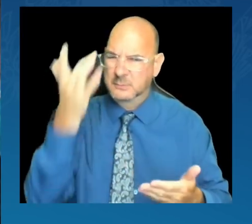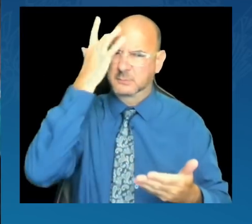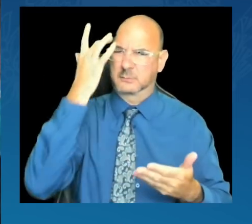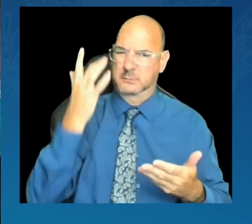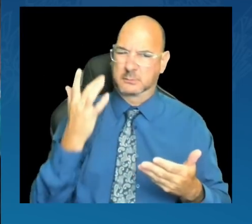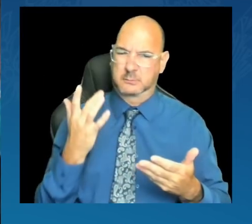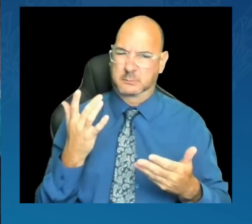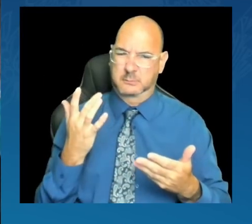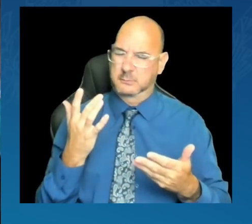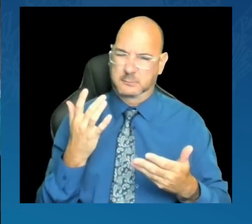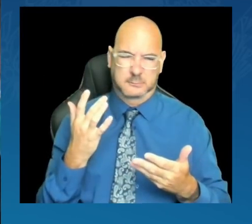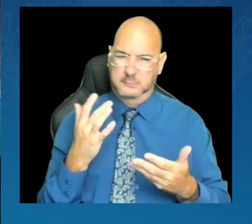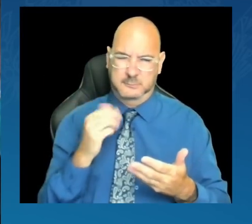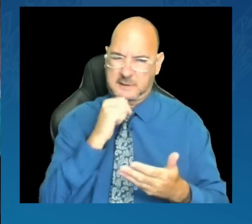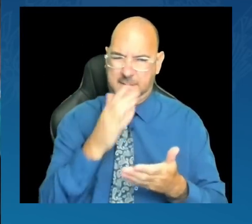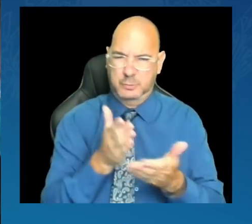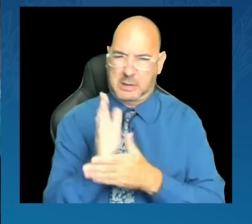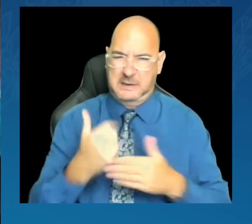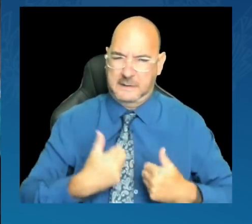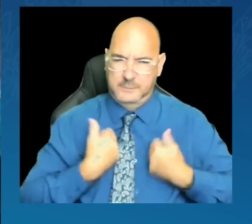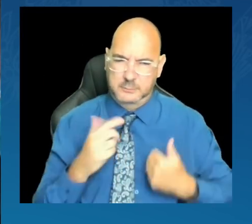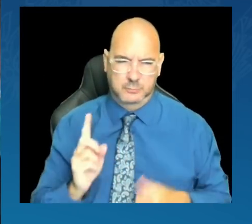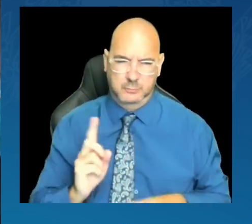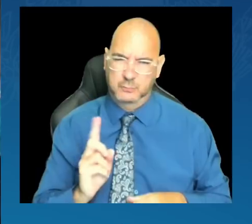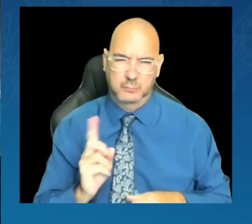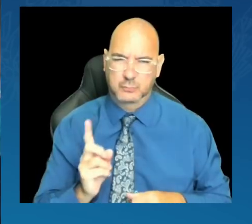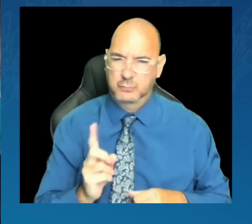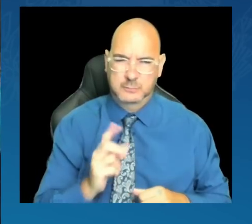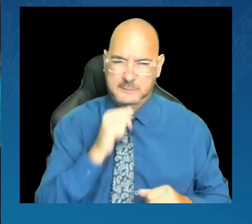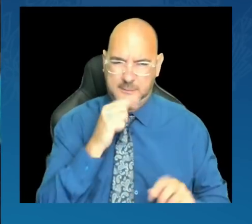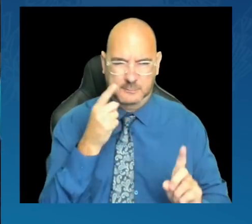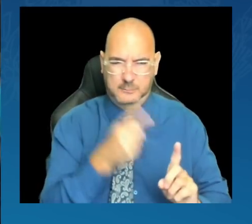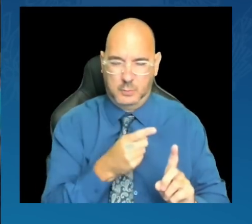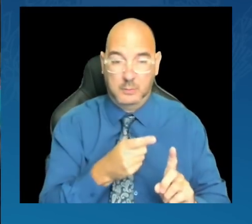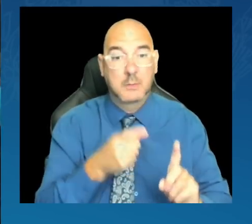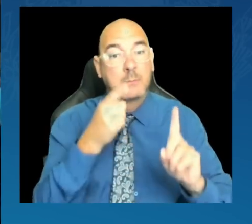It is about controlling birth. Because if life were truly the goal,